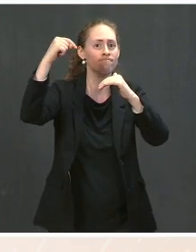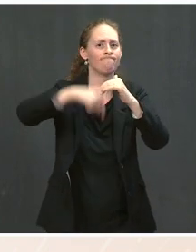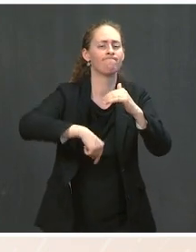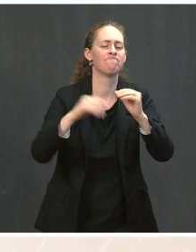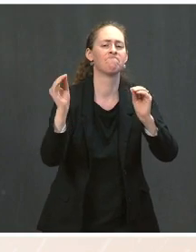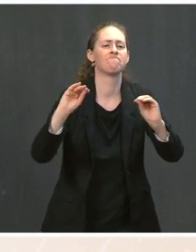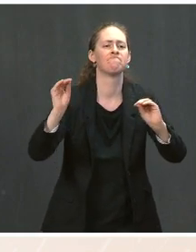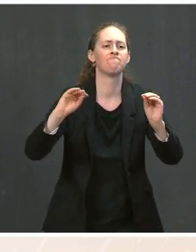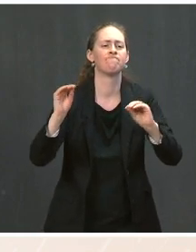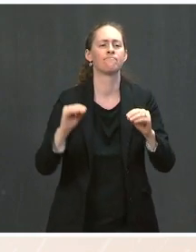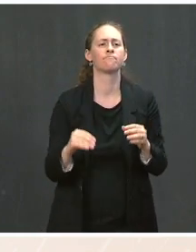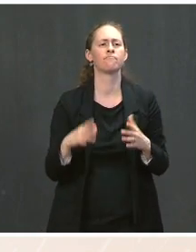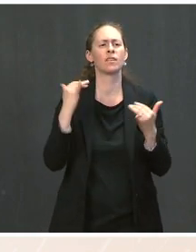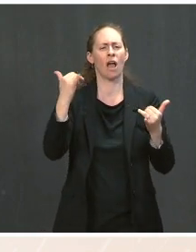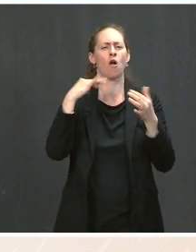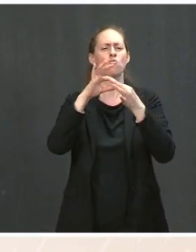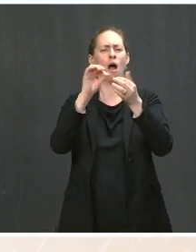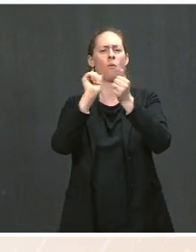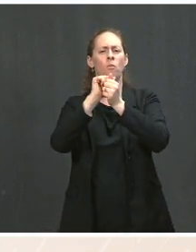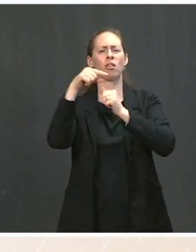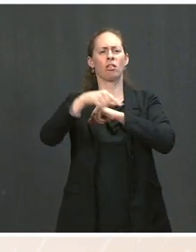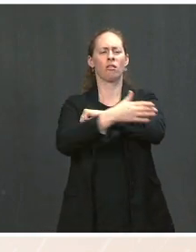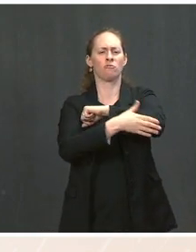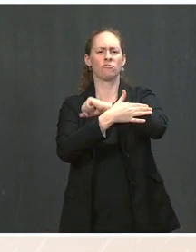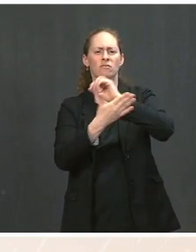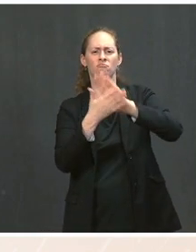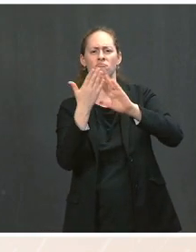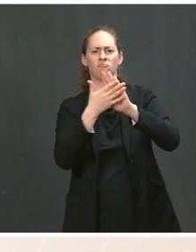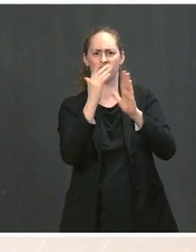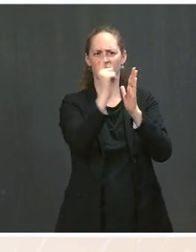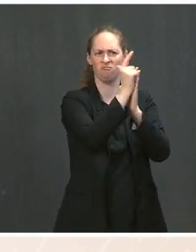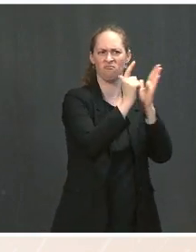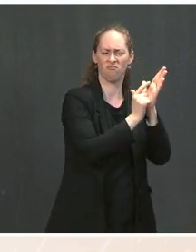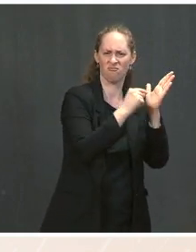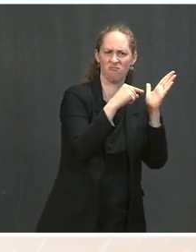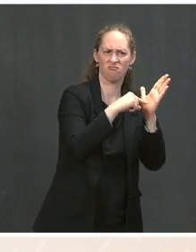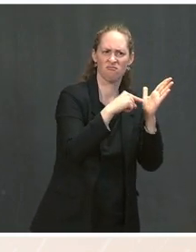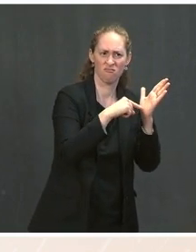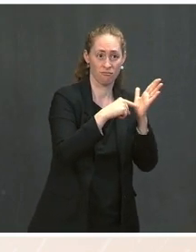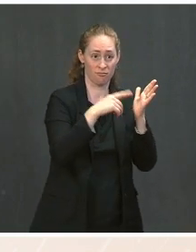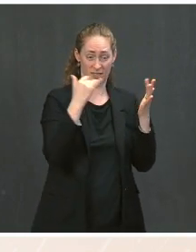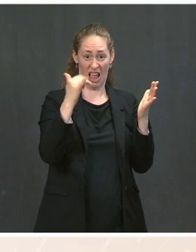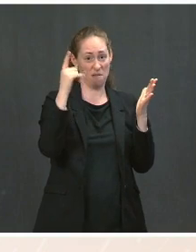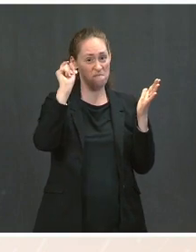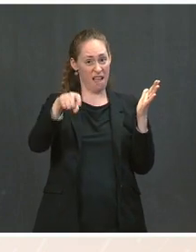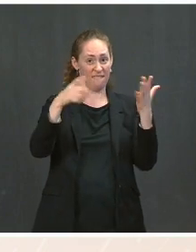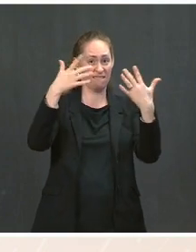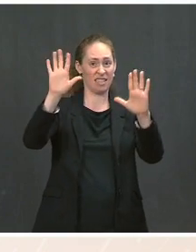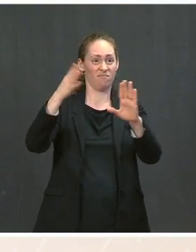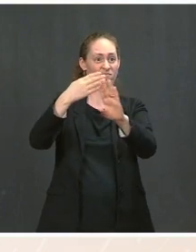Speaker Pelosi says that she wants to get this all done by July 4th. So how much time is the White House willing to negotiate with Republicans